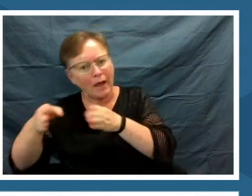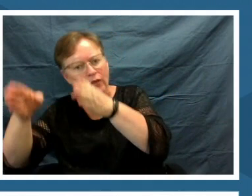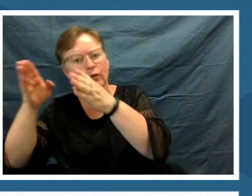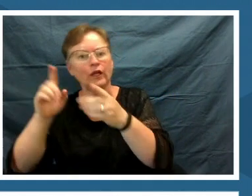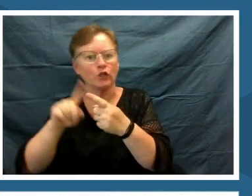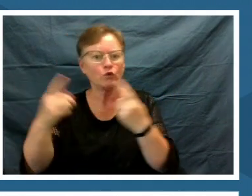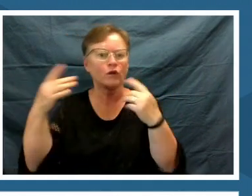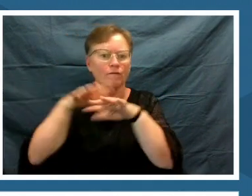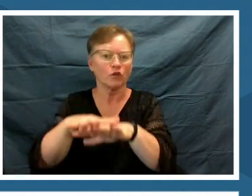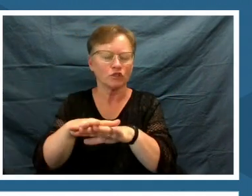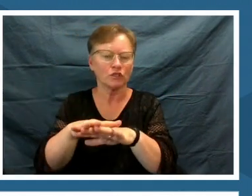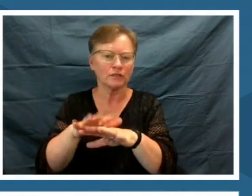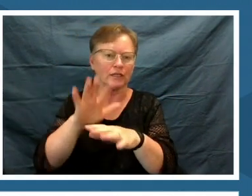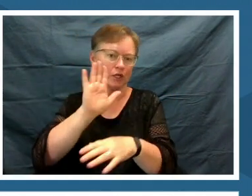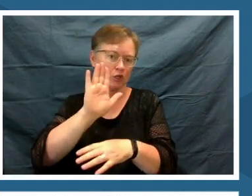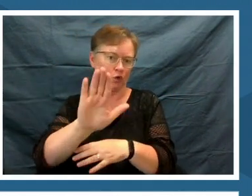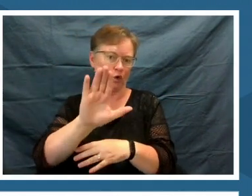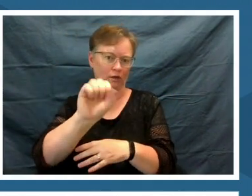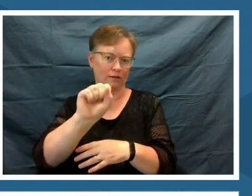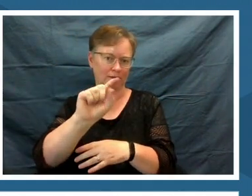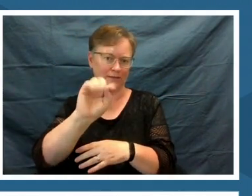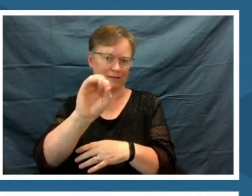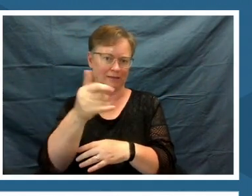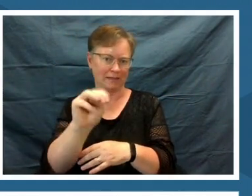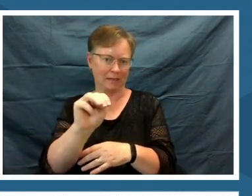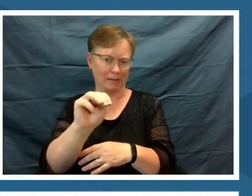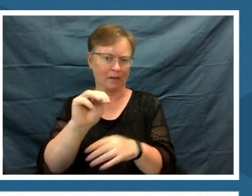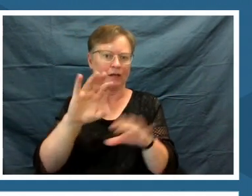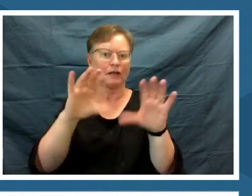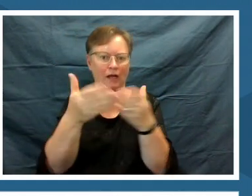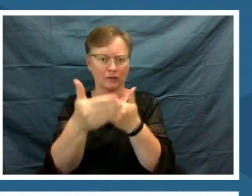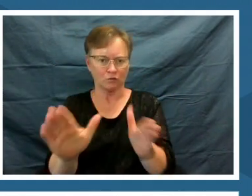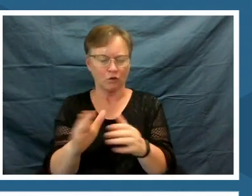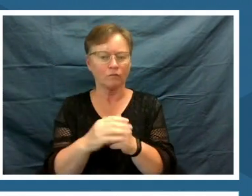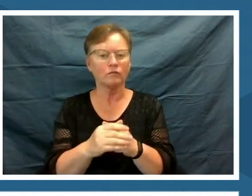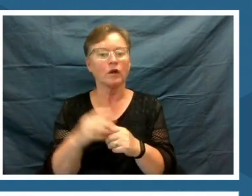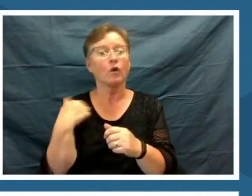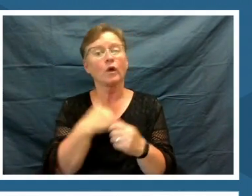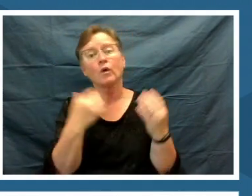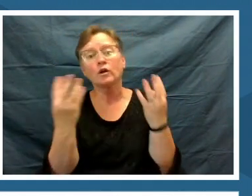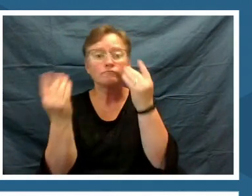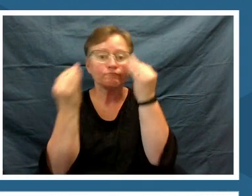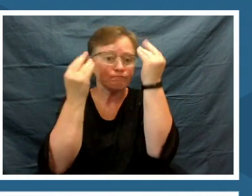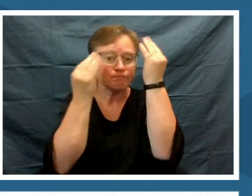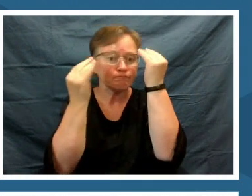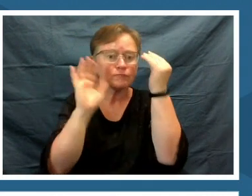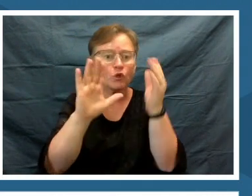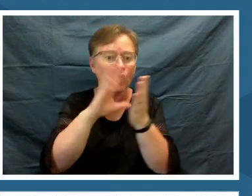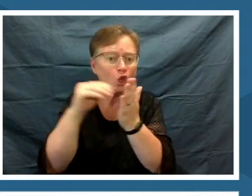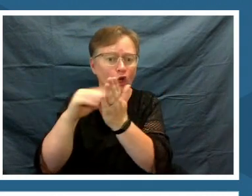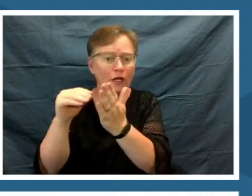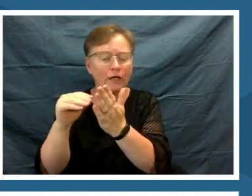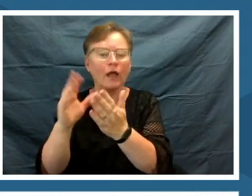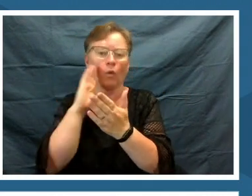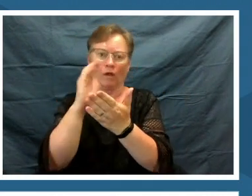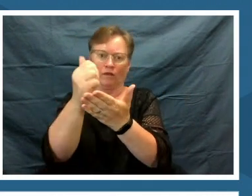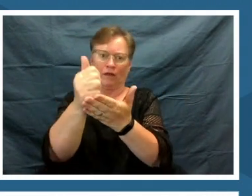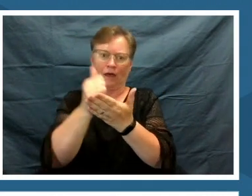we'll reflect on your learning and then with the help of my colleague our colleague patty curtis from the u.s